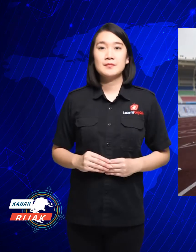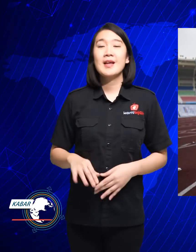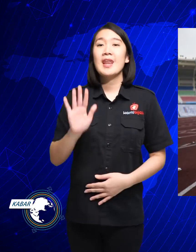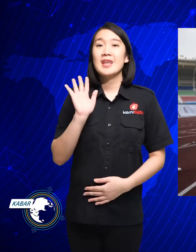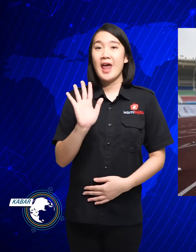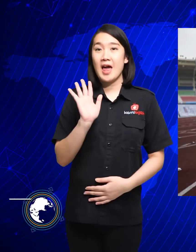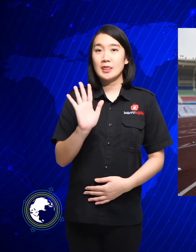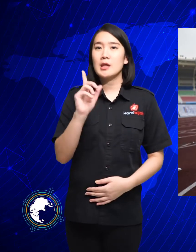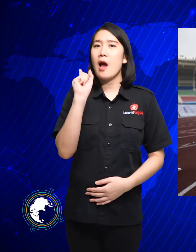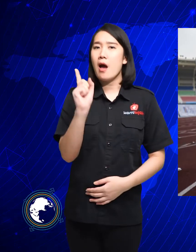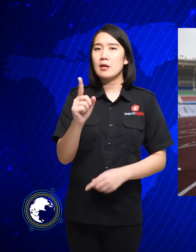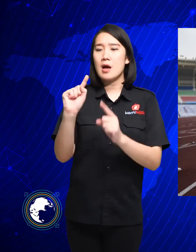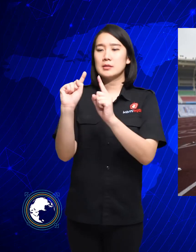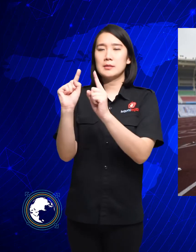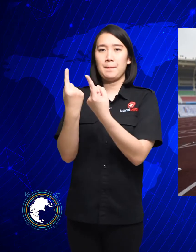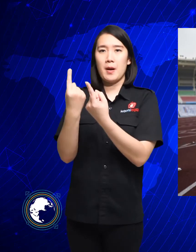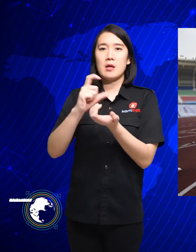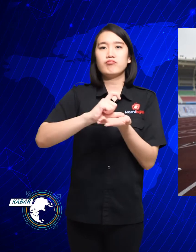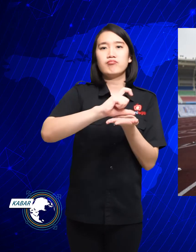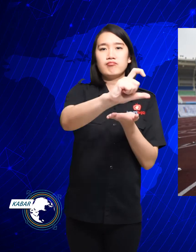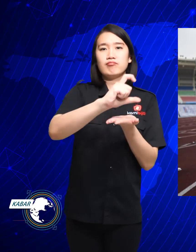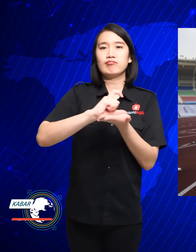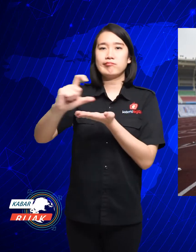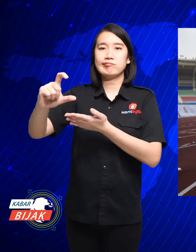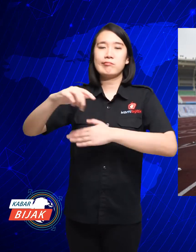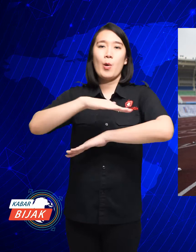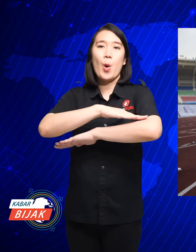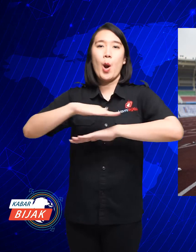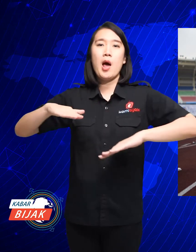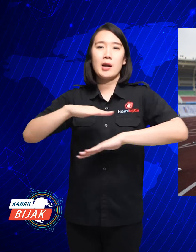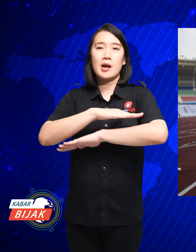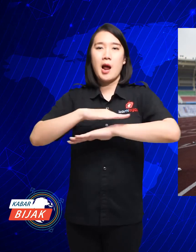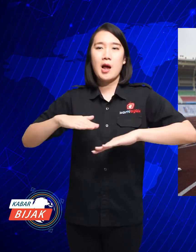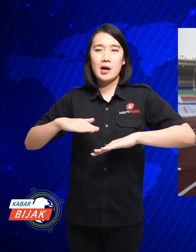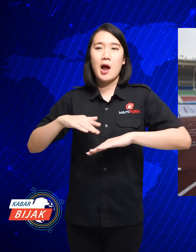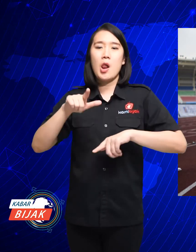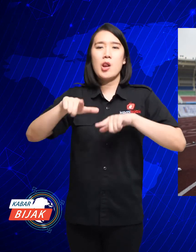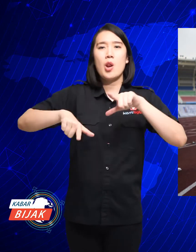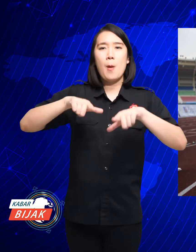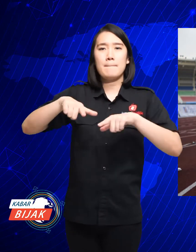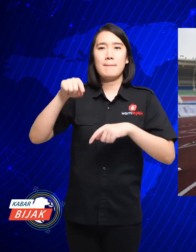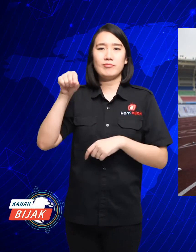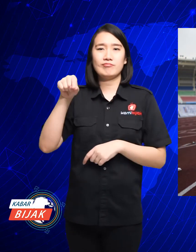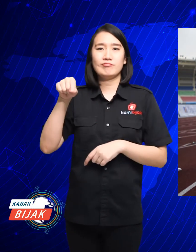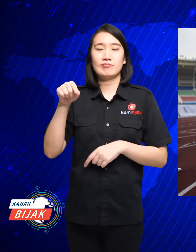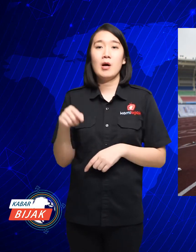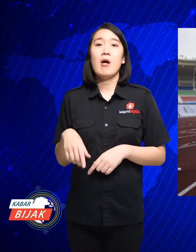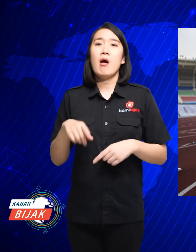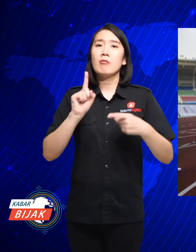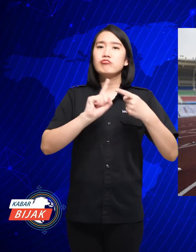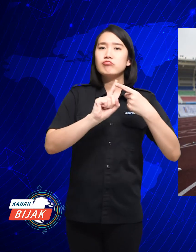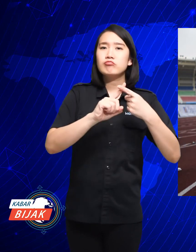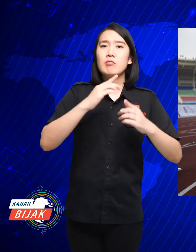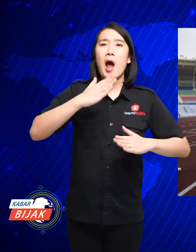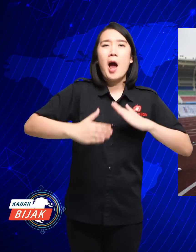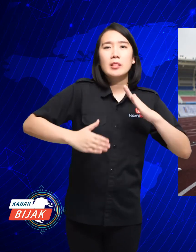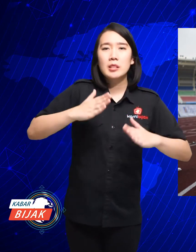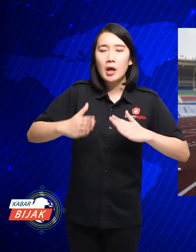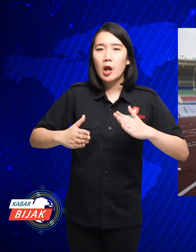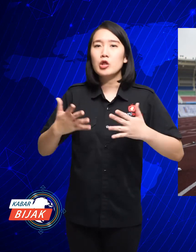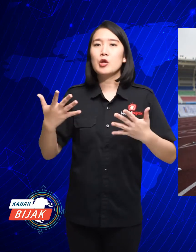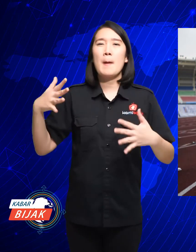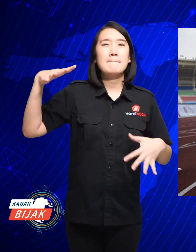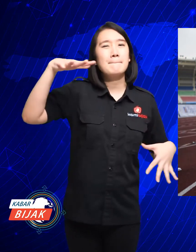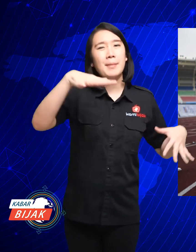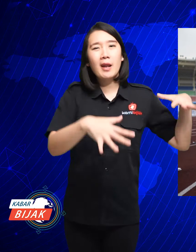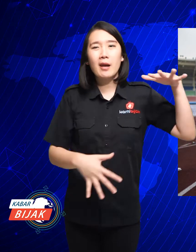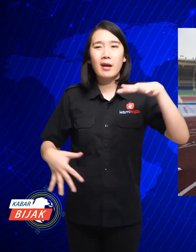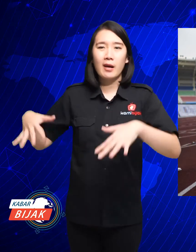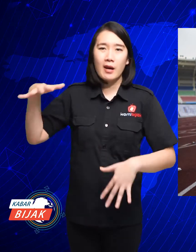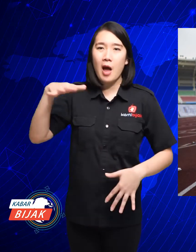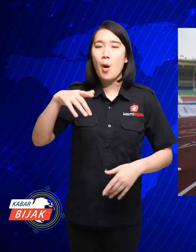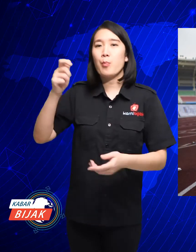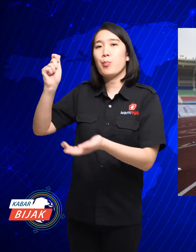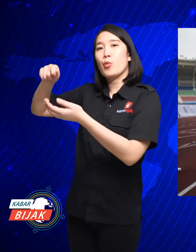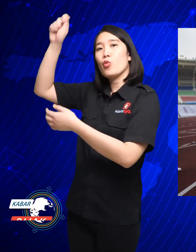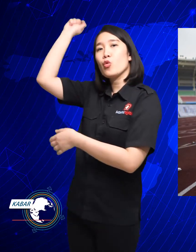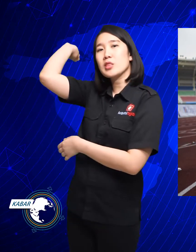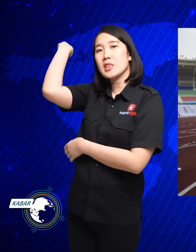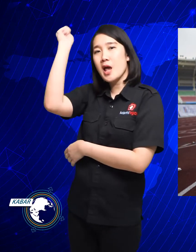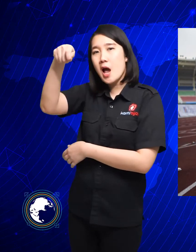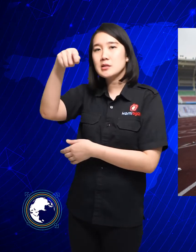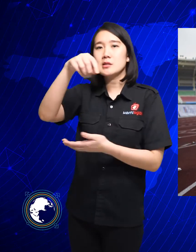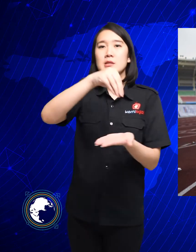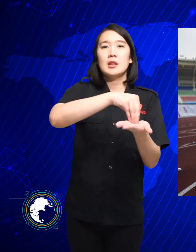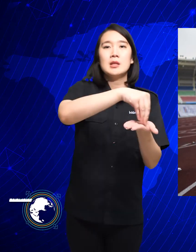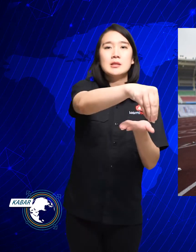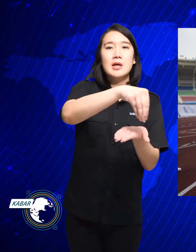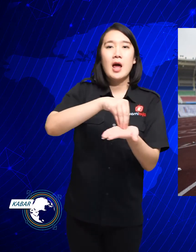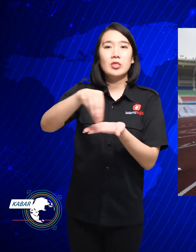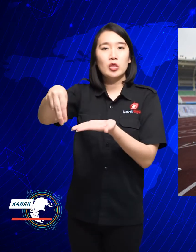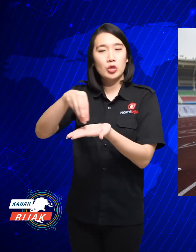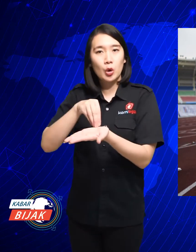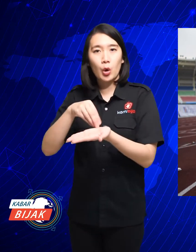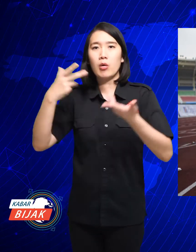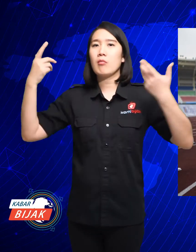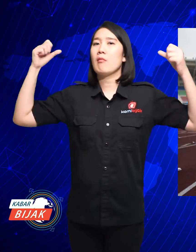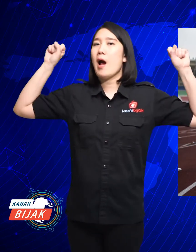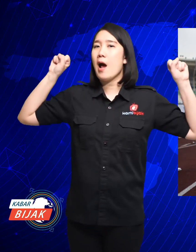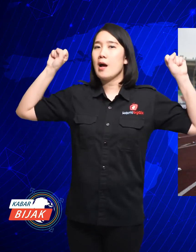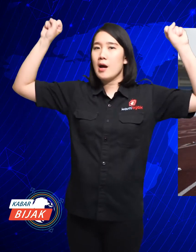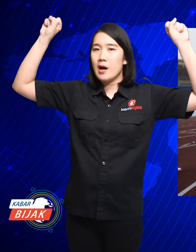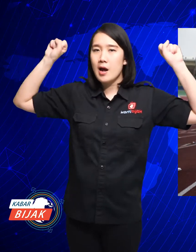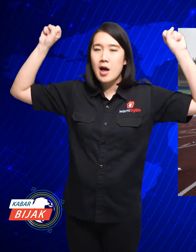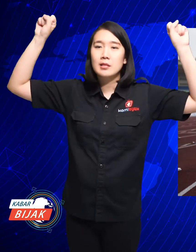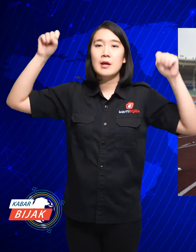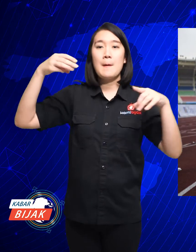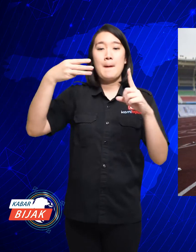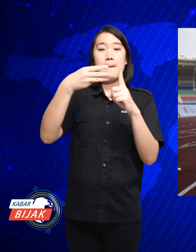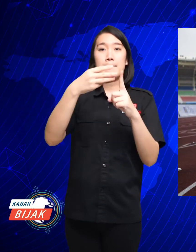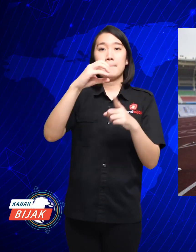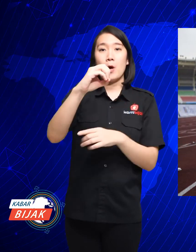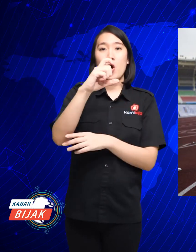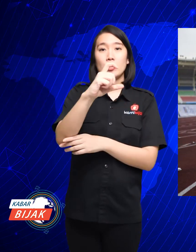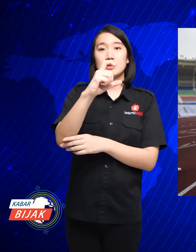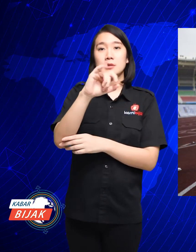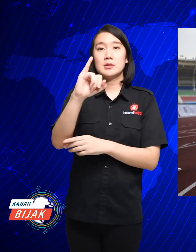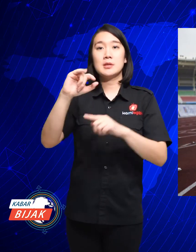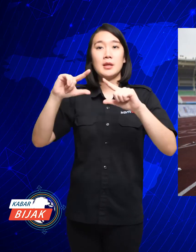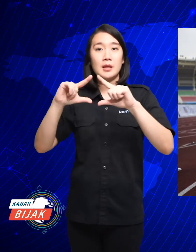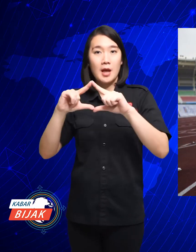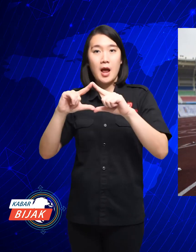Later there will be 11 sports that will be competed in Athletics, Swimming, Badminton, Chess, Weightlifting, Boccia,